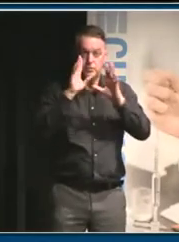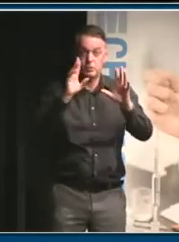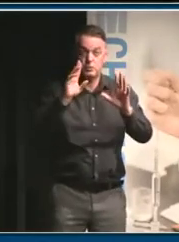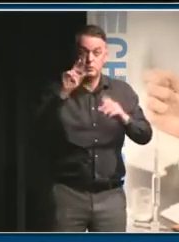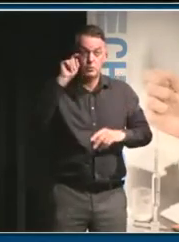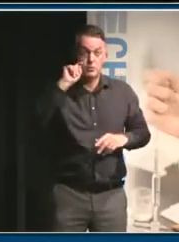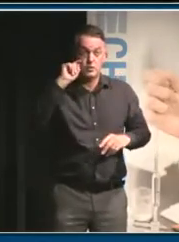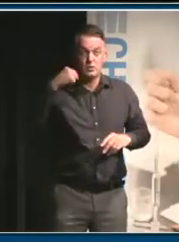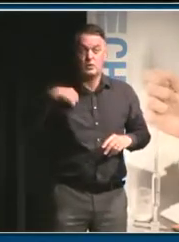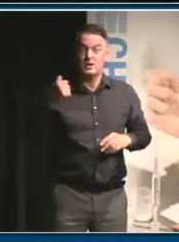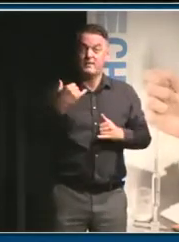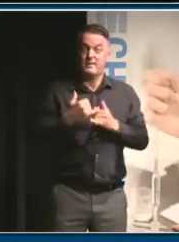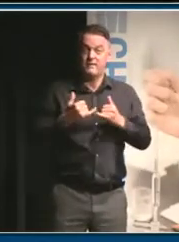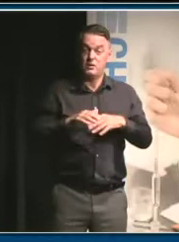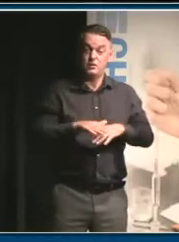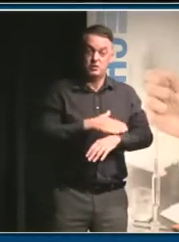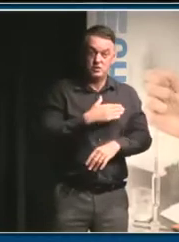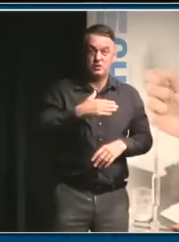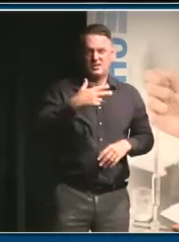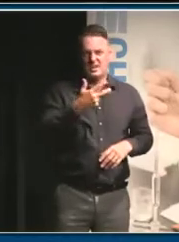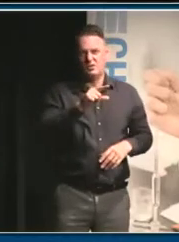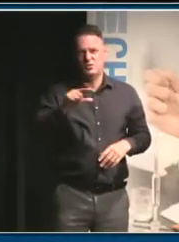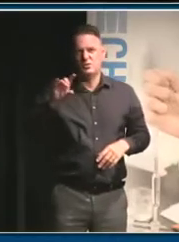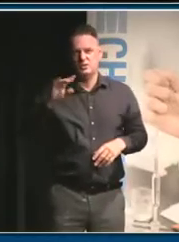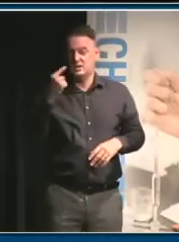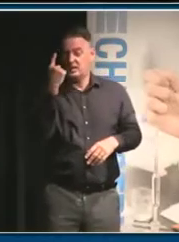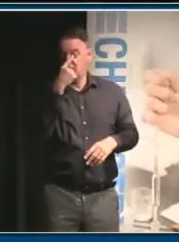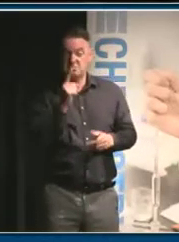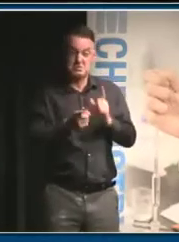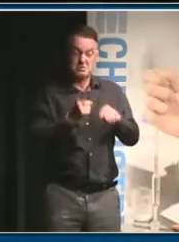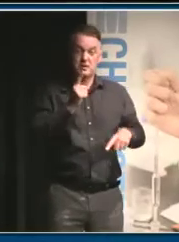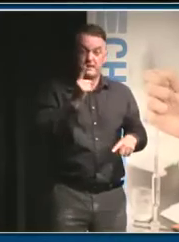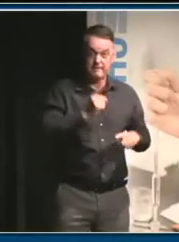slow happening over eight, nine, ten hour cycles. We have it super-fast, working in the shadow of a